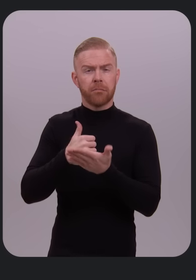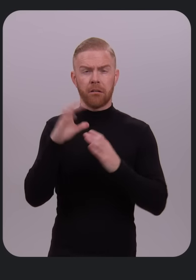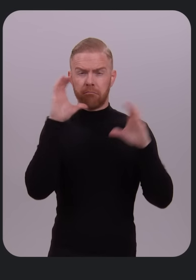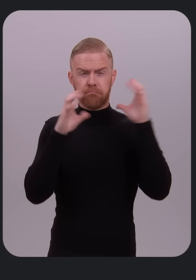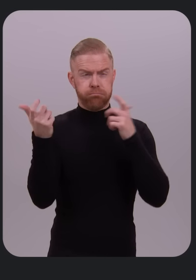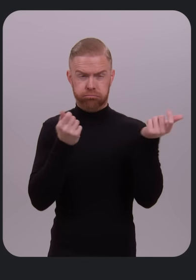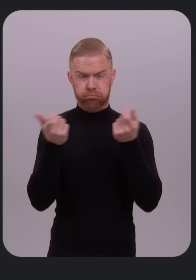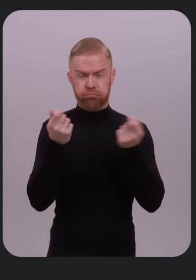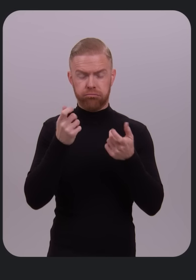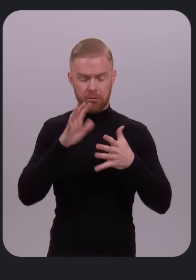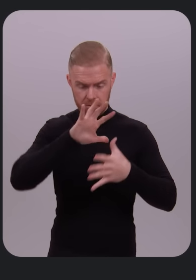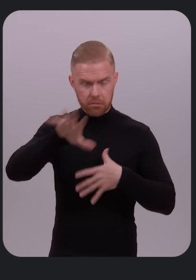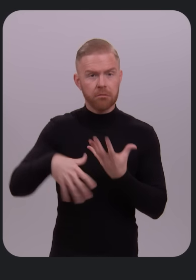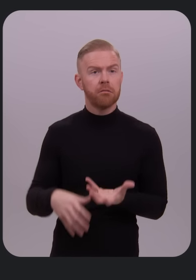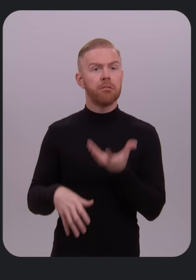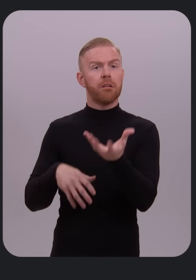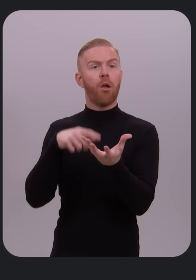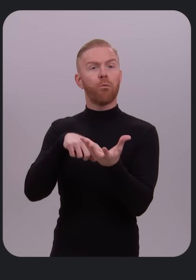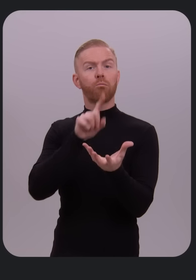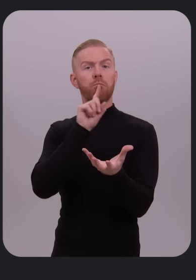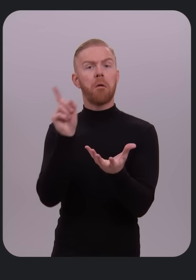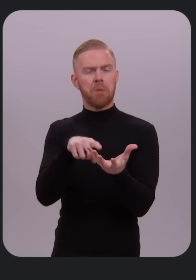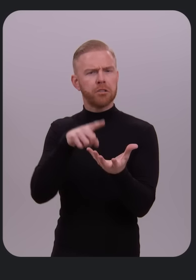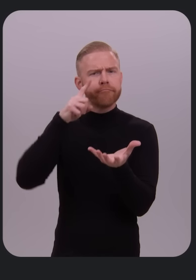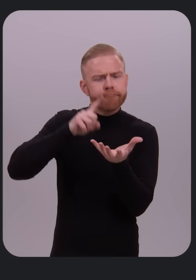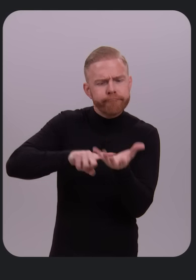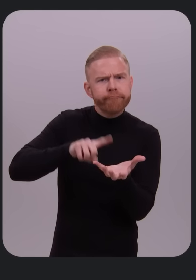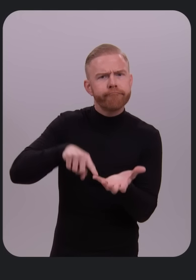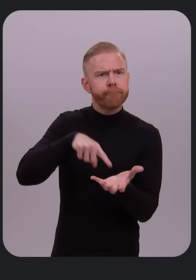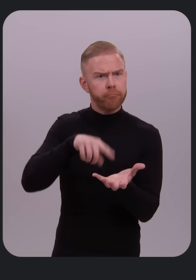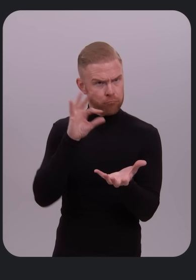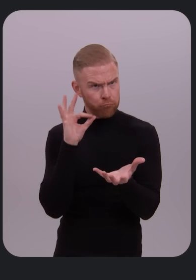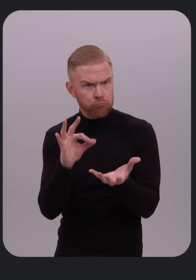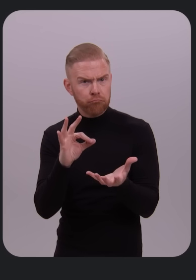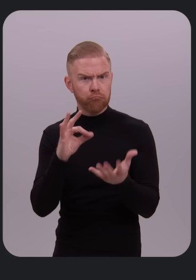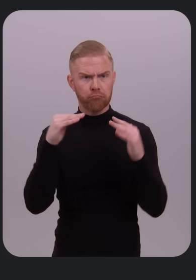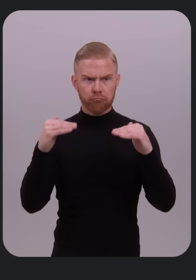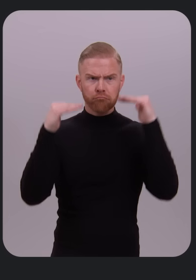and it checks its work to make sure it meets our high bar for information quality.